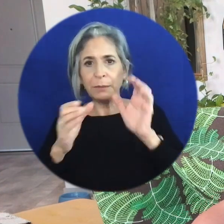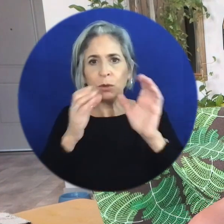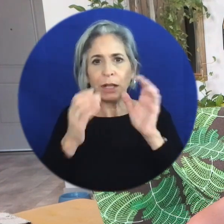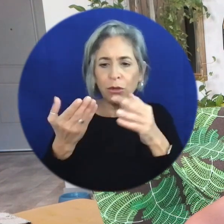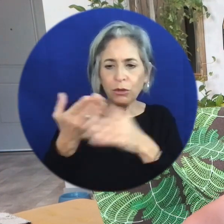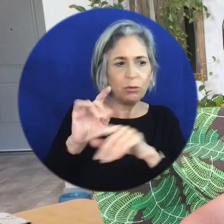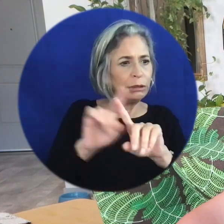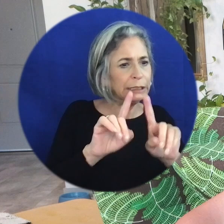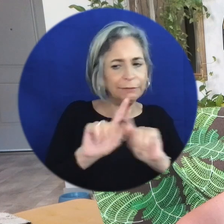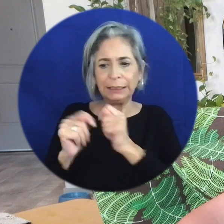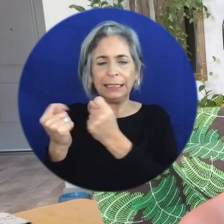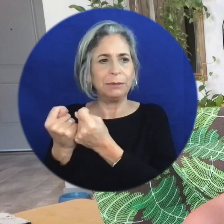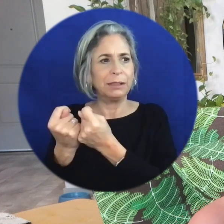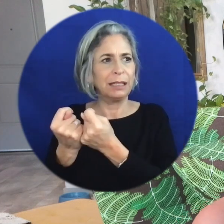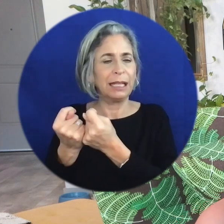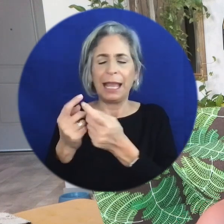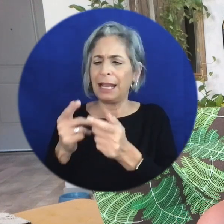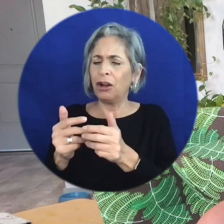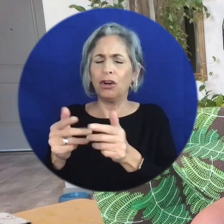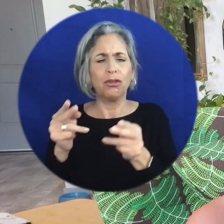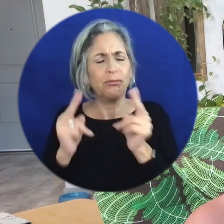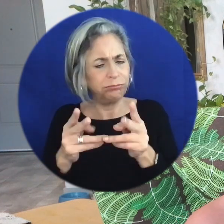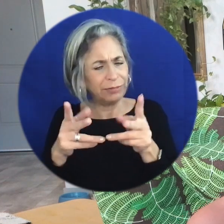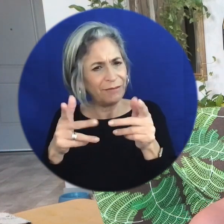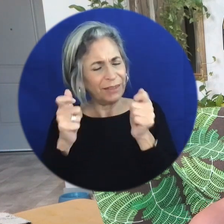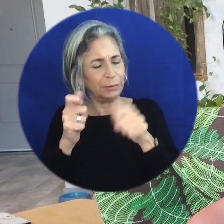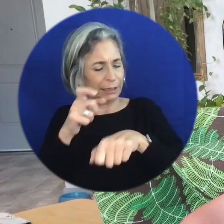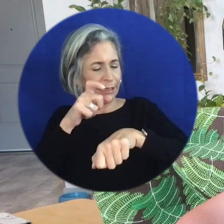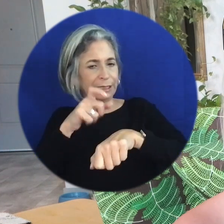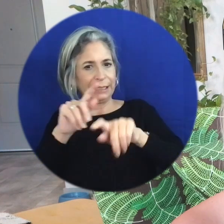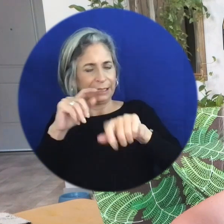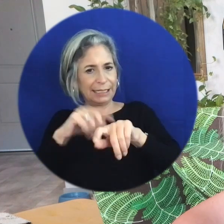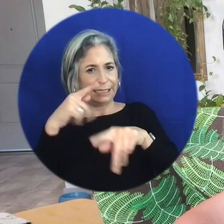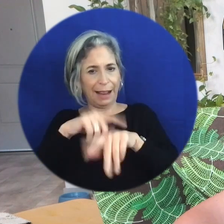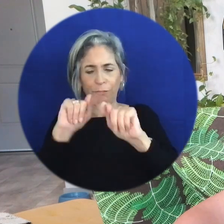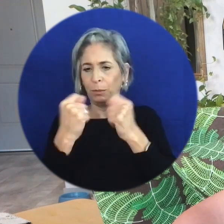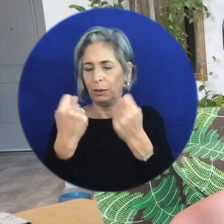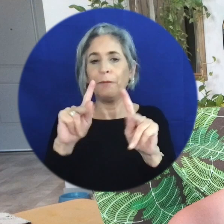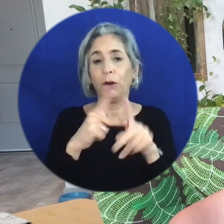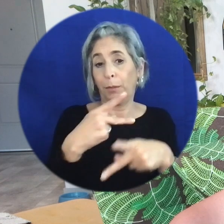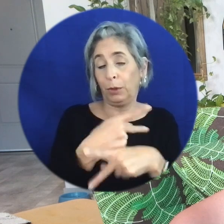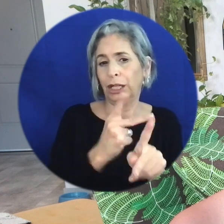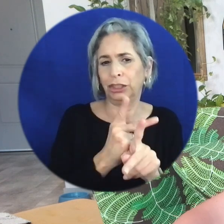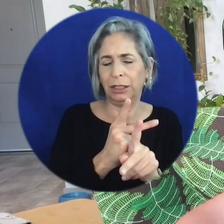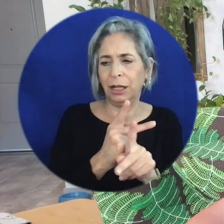we improved communication throughout our different teams and expedited our path to production. We could get feedback from the QAs